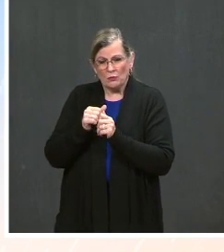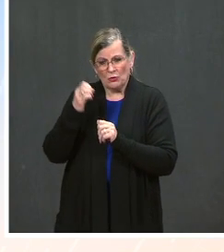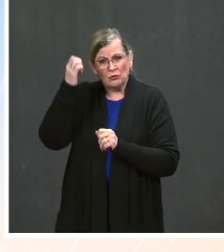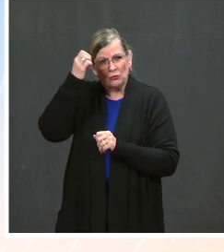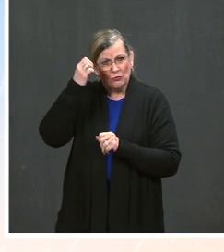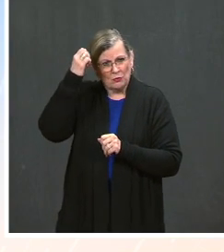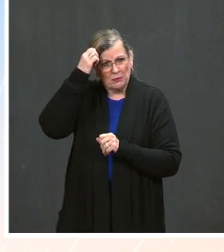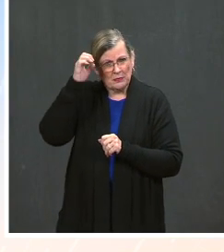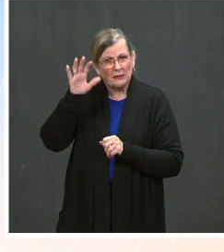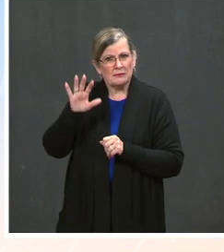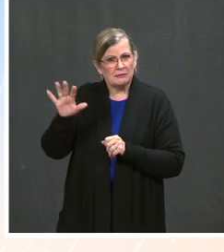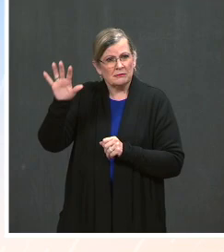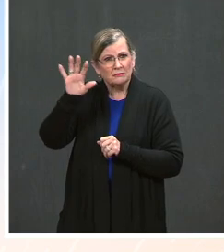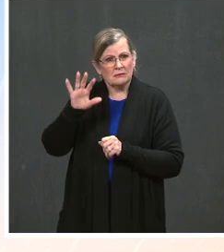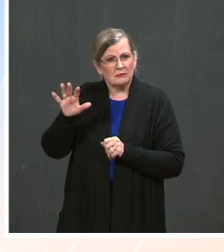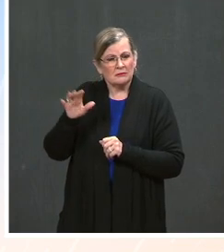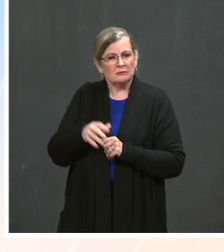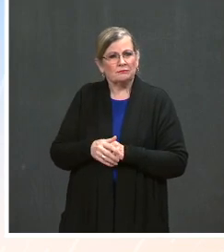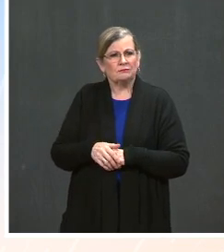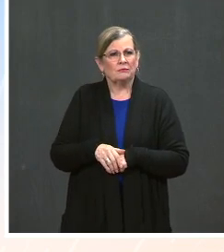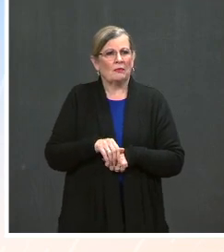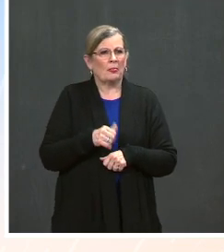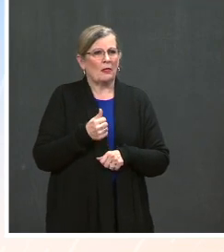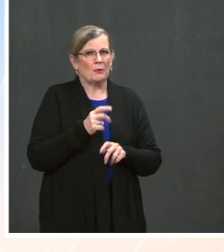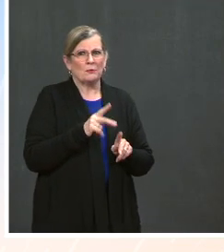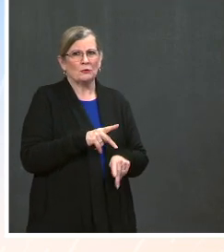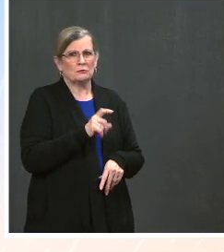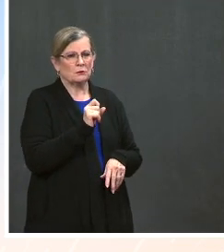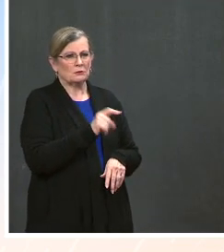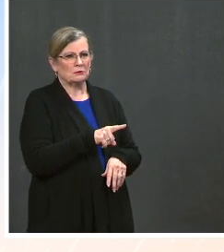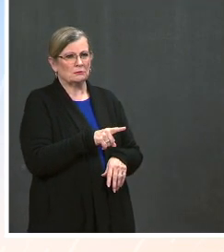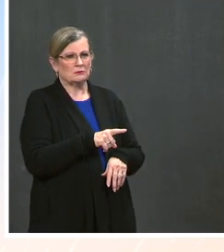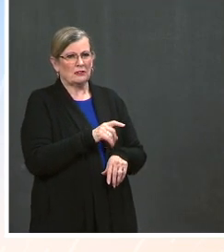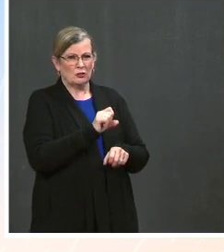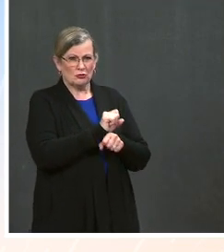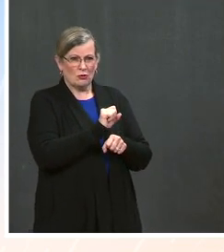jobs and infrastructure package: Reuters' polls,